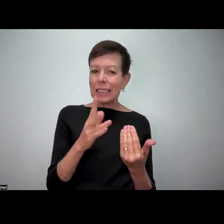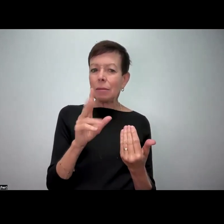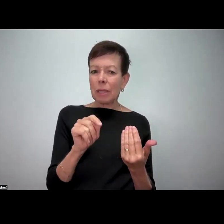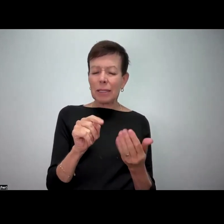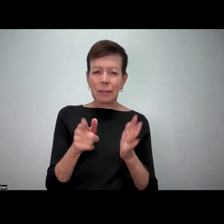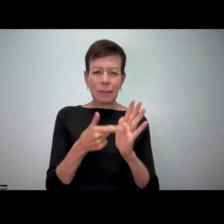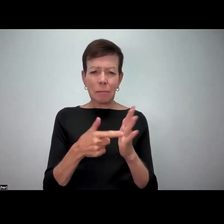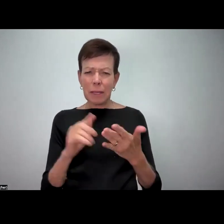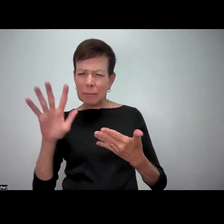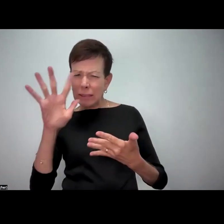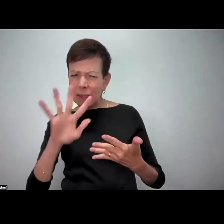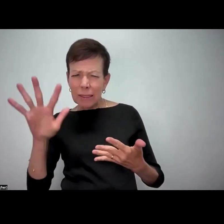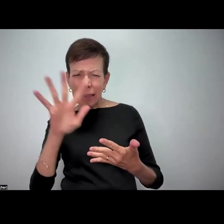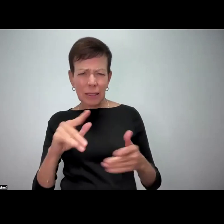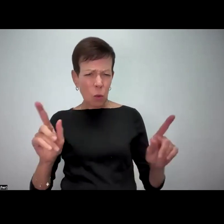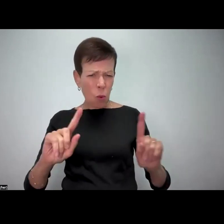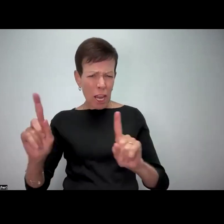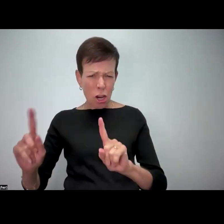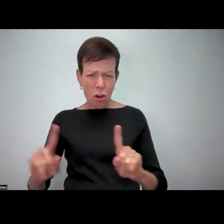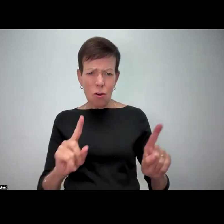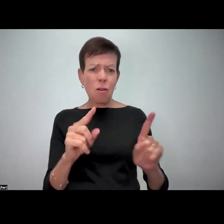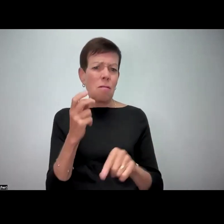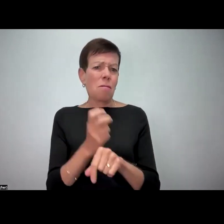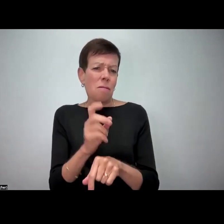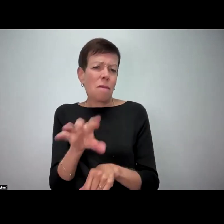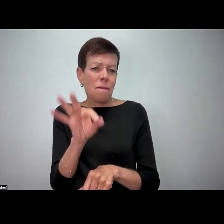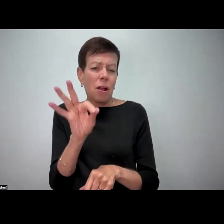please reach out. I'm always happy to answer questions. I am here specifically